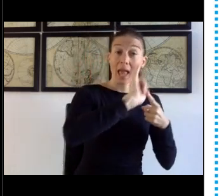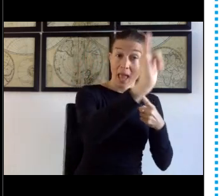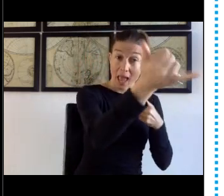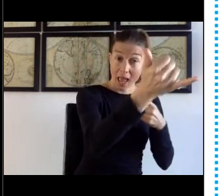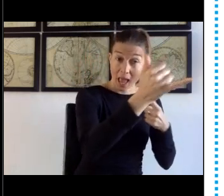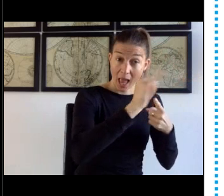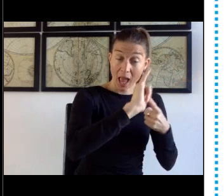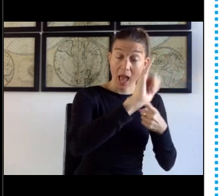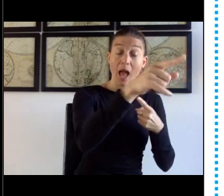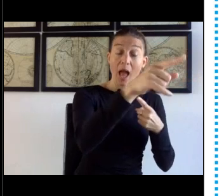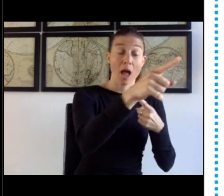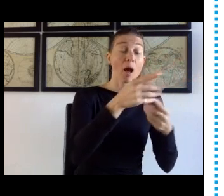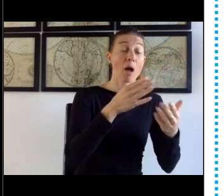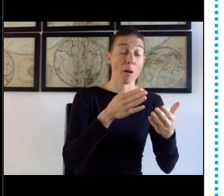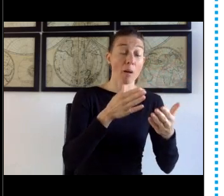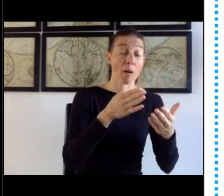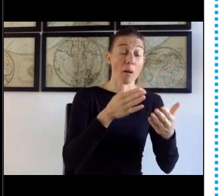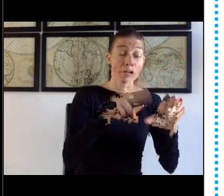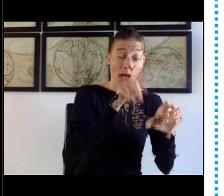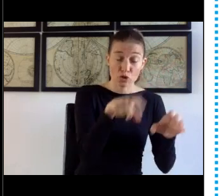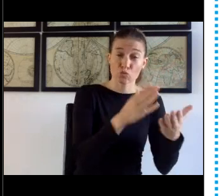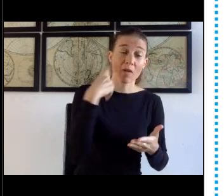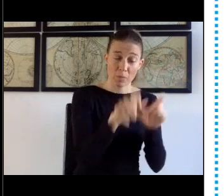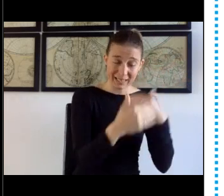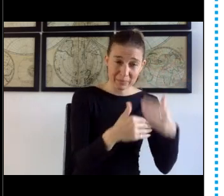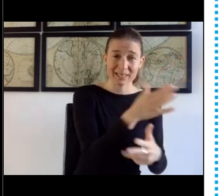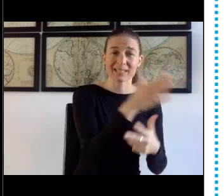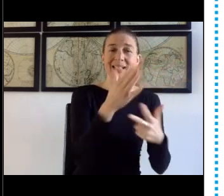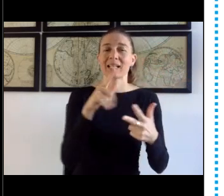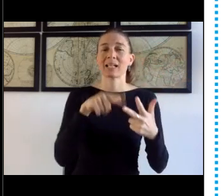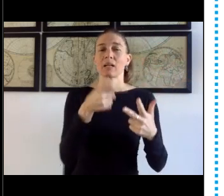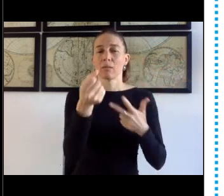the bus and coach and the maritime and inland waterway regulations.